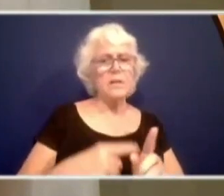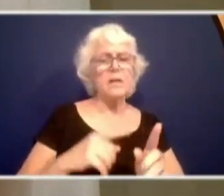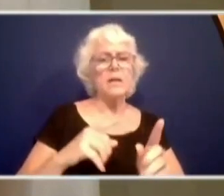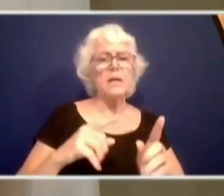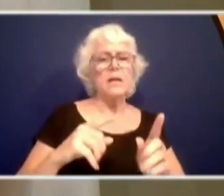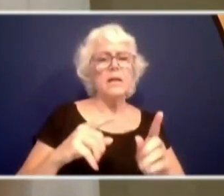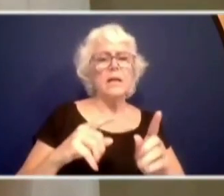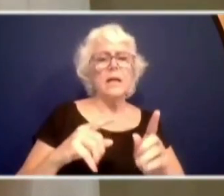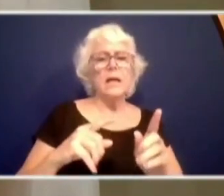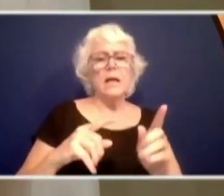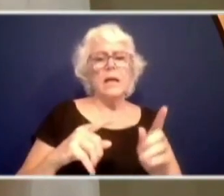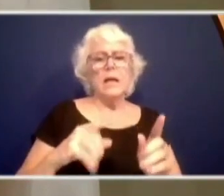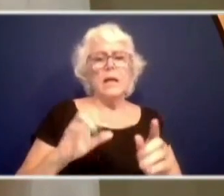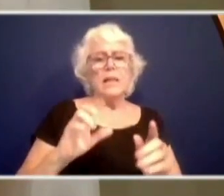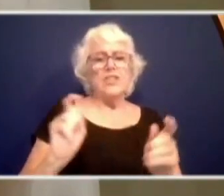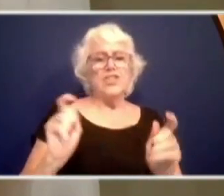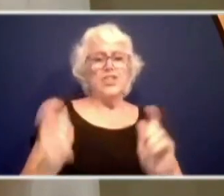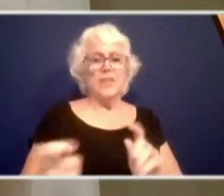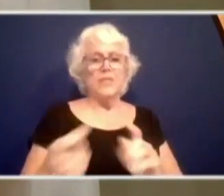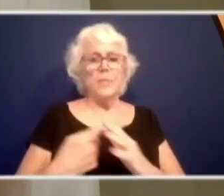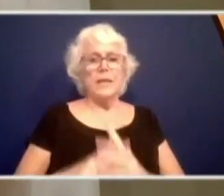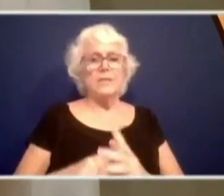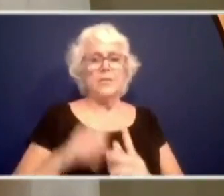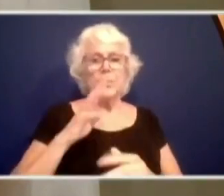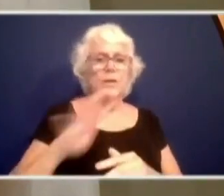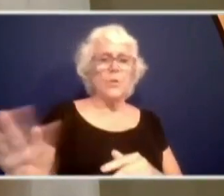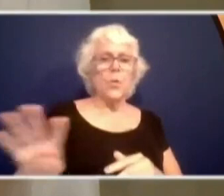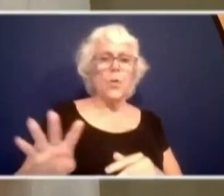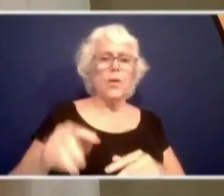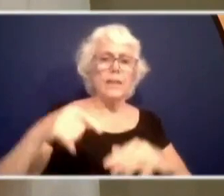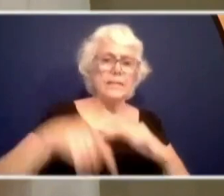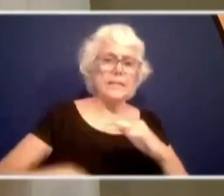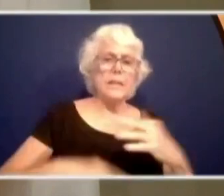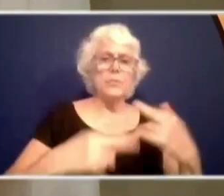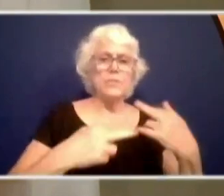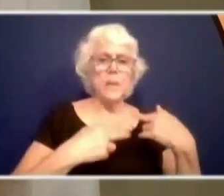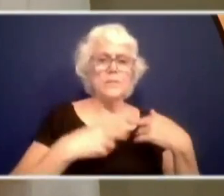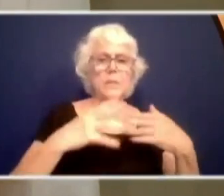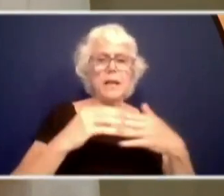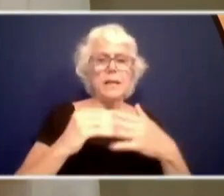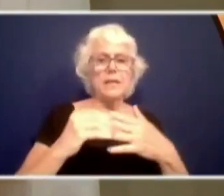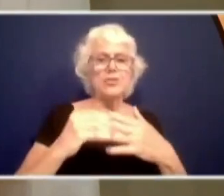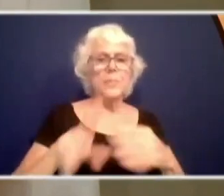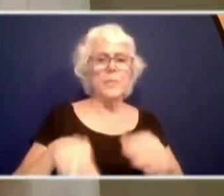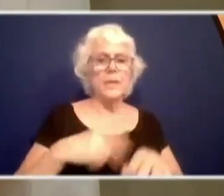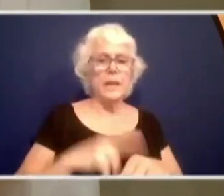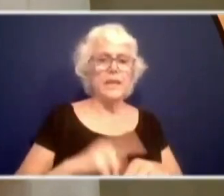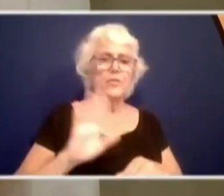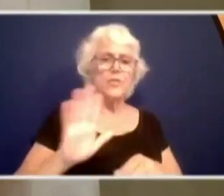responsibilities and leadership, the nature of these positions raising serious questions about fairness and professional respect. How do you,